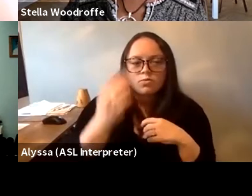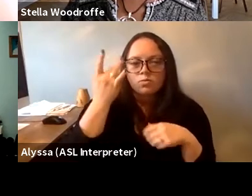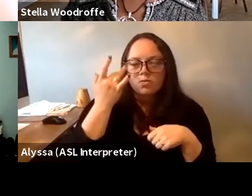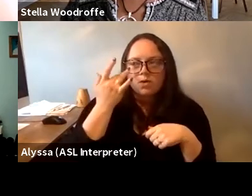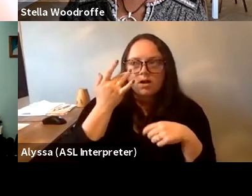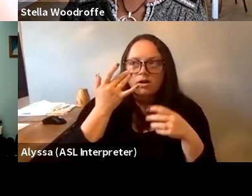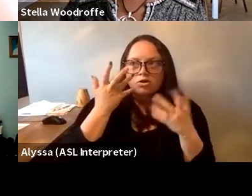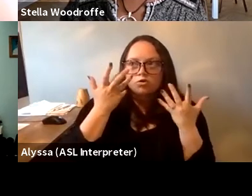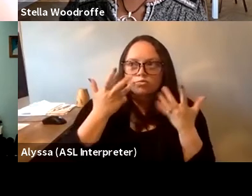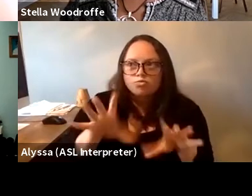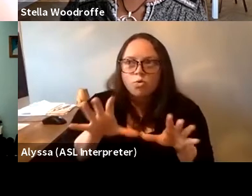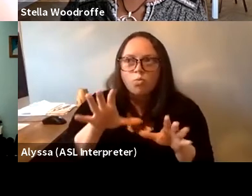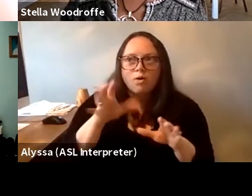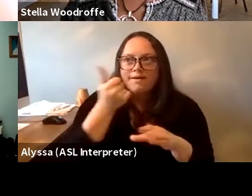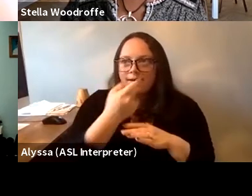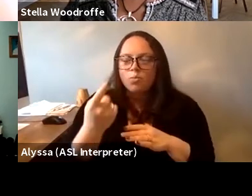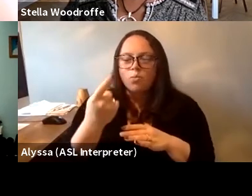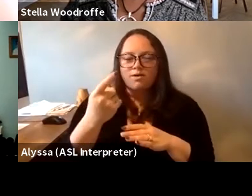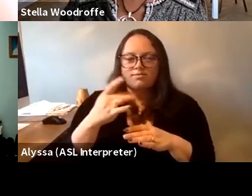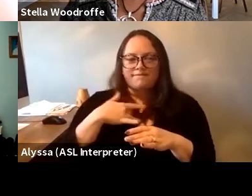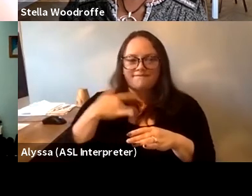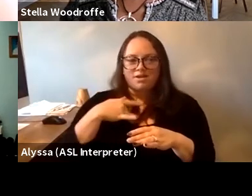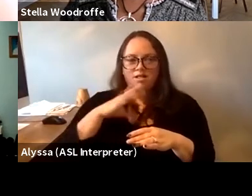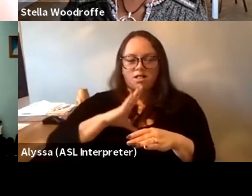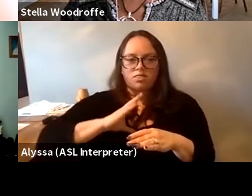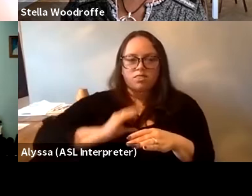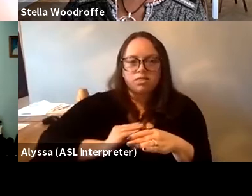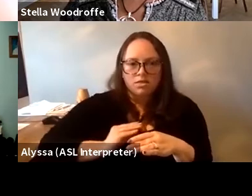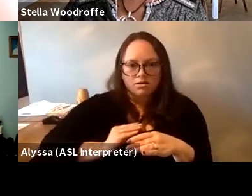esteem will get destroyed in life. So that's, that's, that's